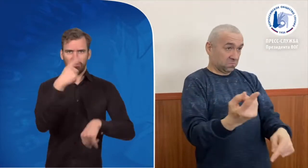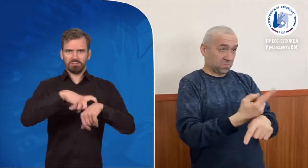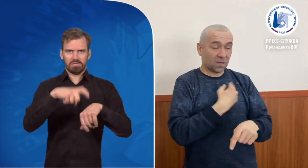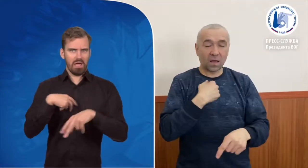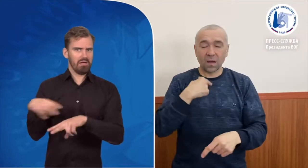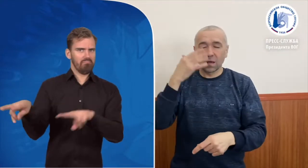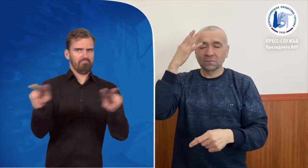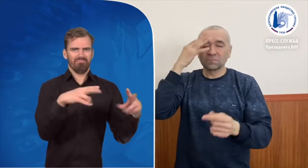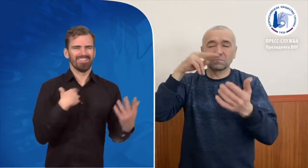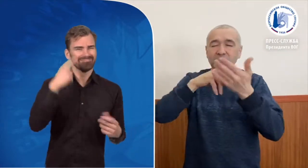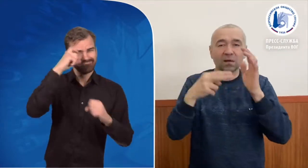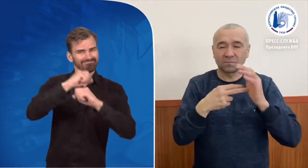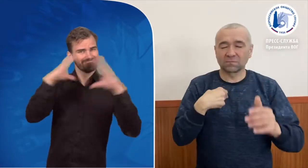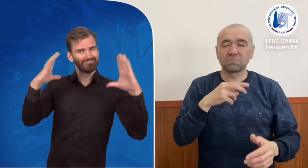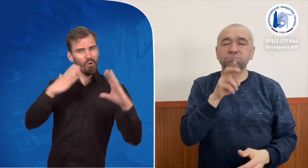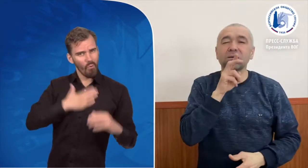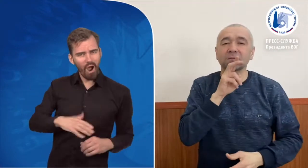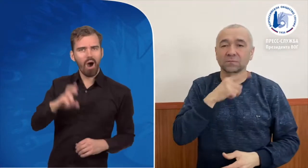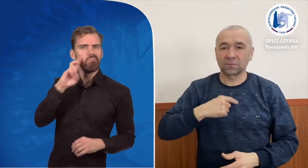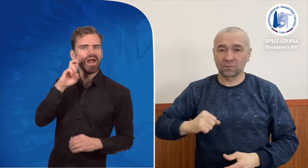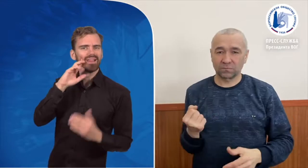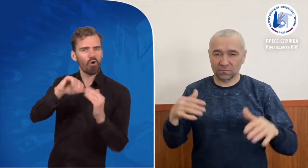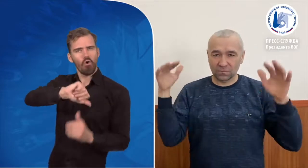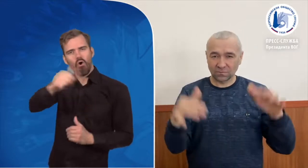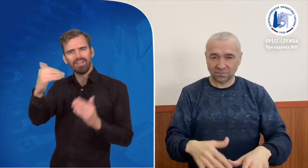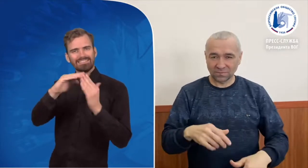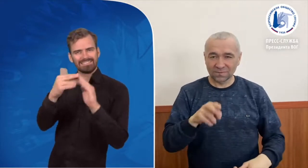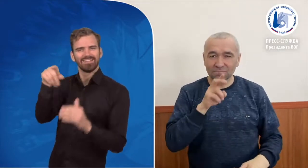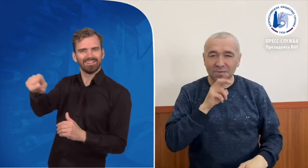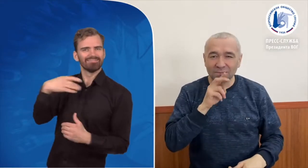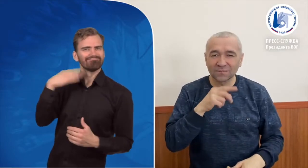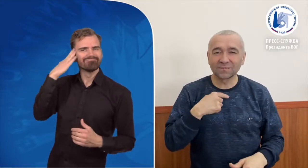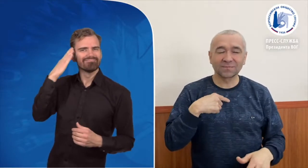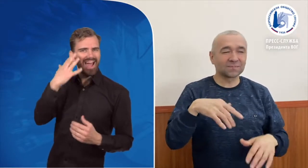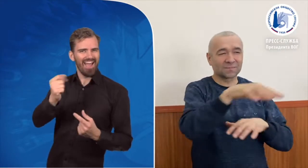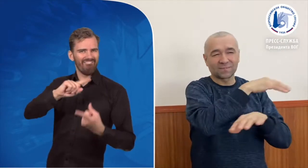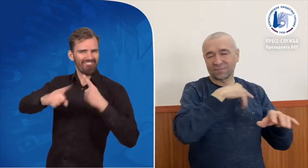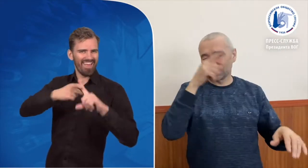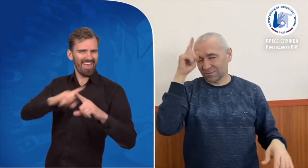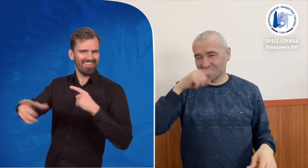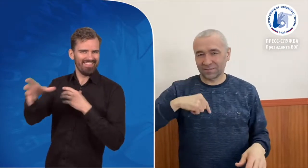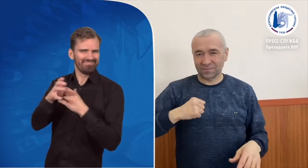In general, I would like to be in Bryansk, because I have many friends and acquaintances living there,